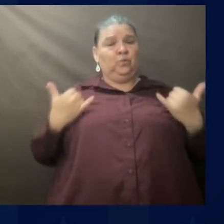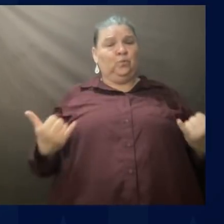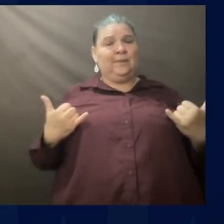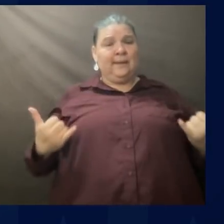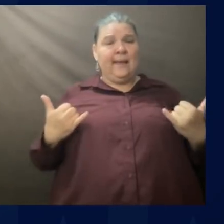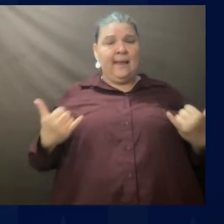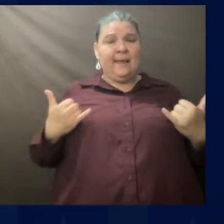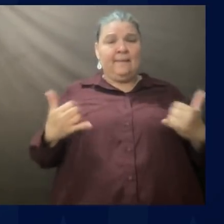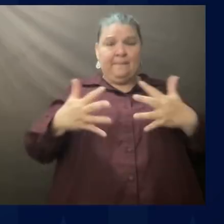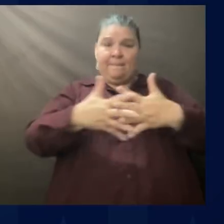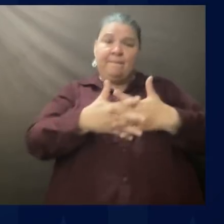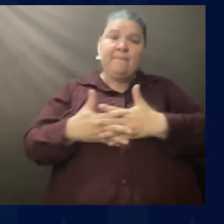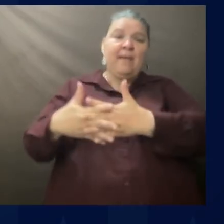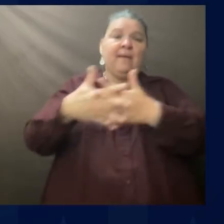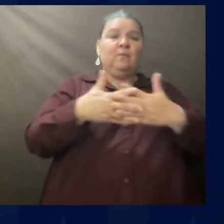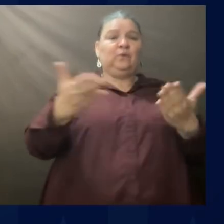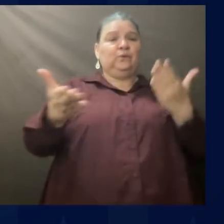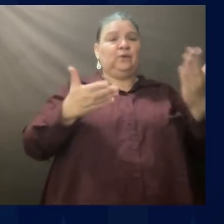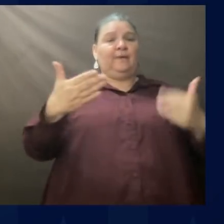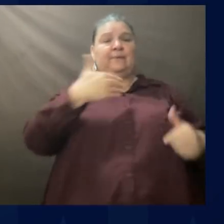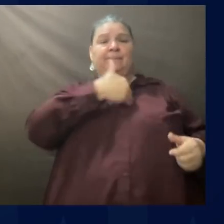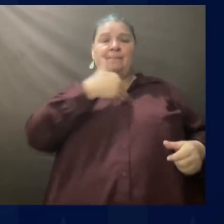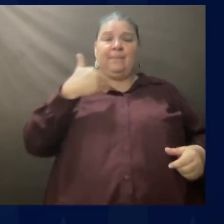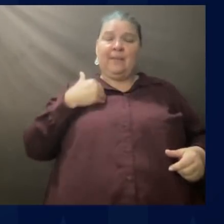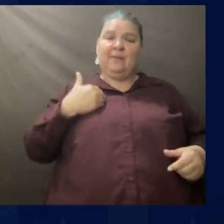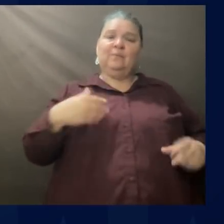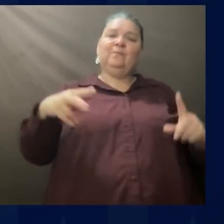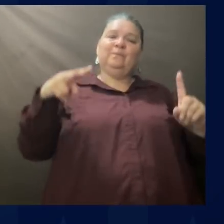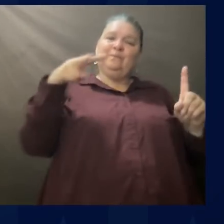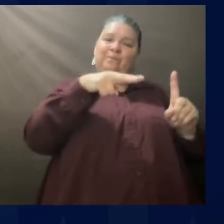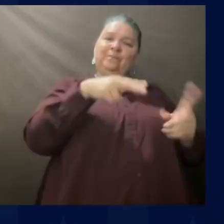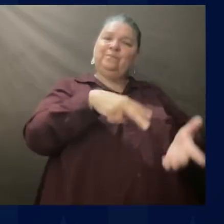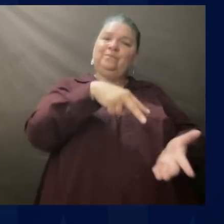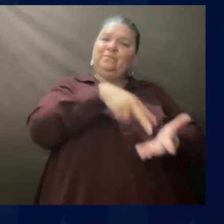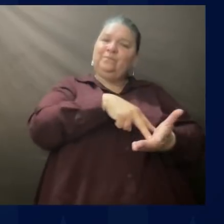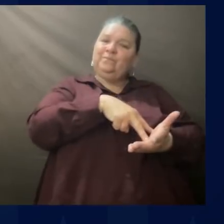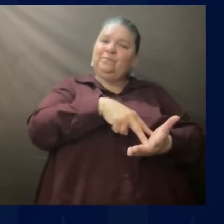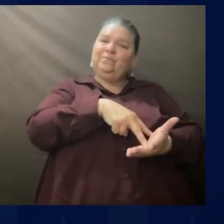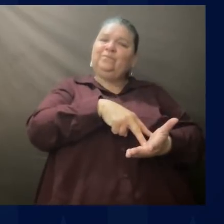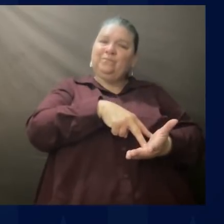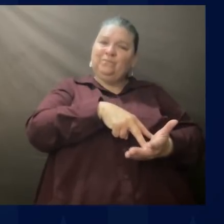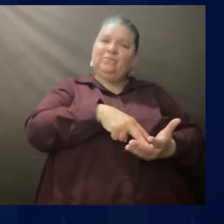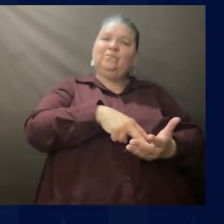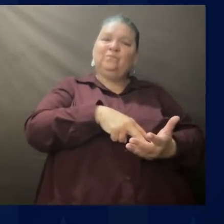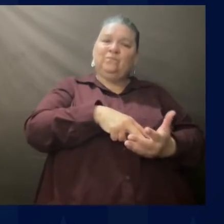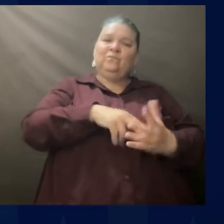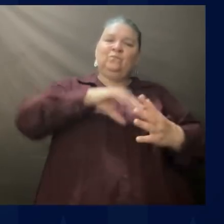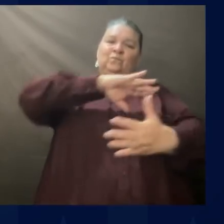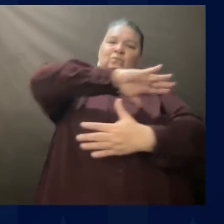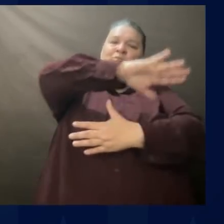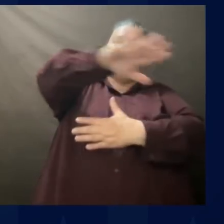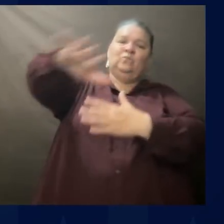and, as many of you know, often at great personal risk. And this Memorial Day, we know the memory